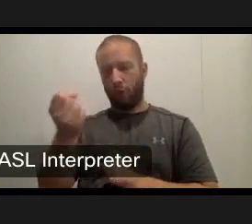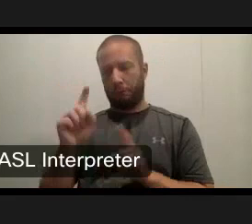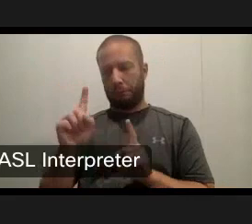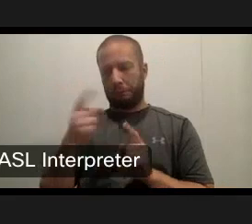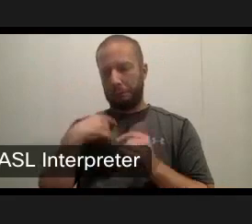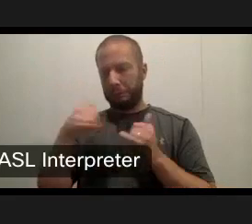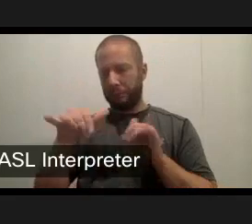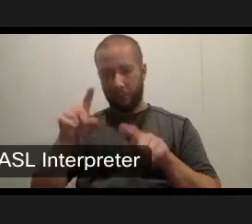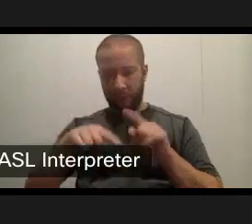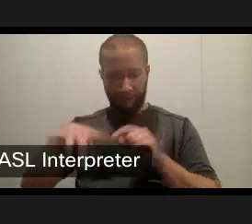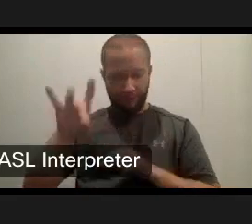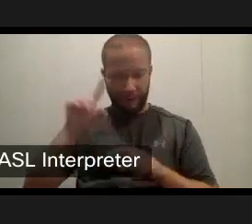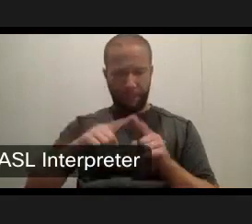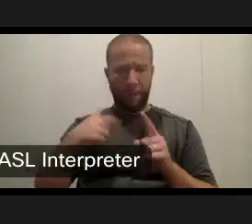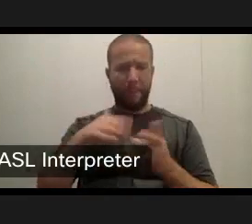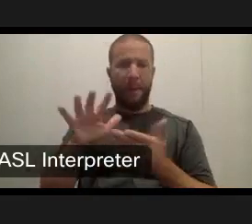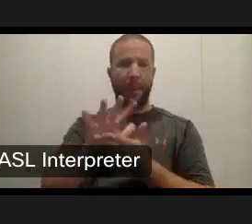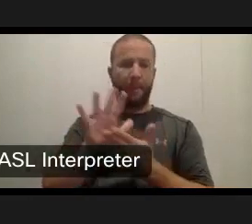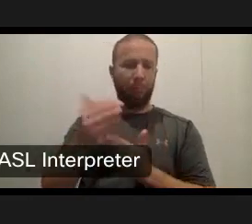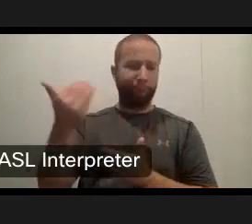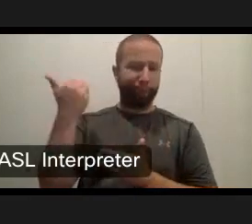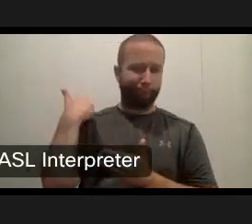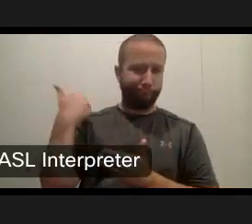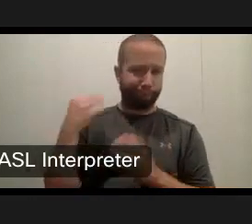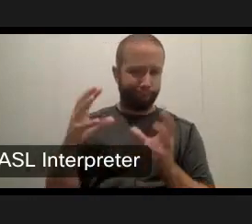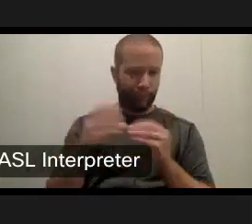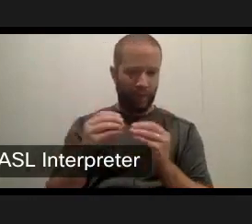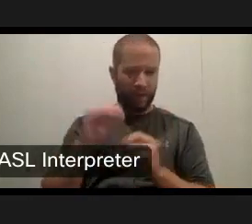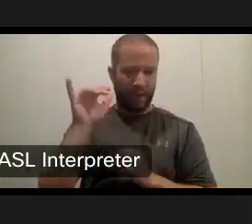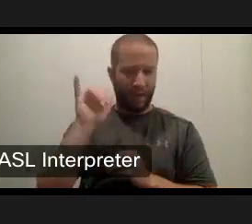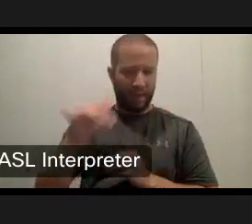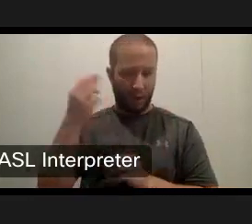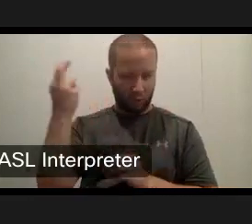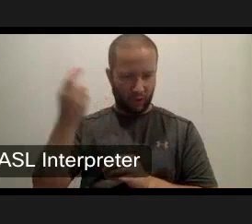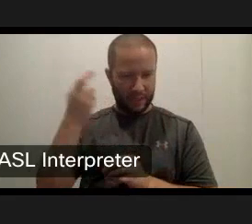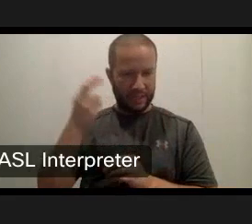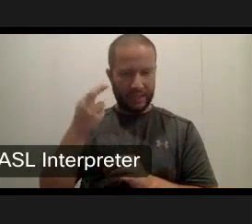my uh notes from previous meetings I'm pretty sure that was the logic behind that decision